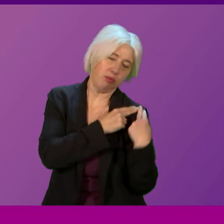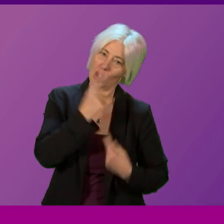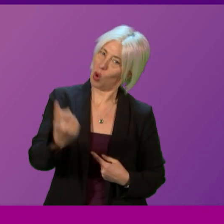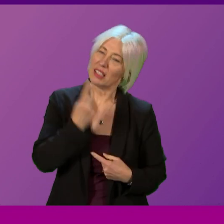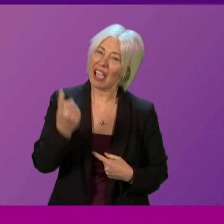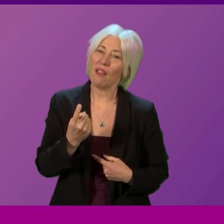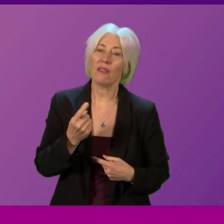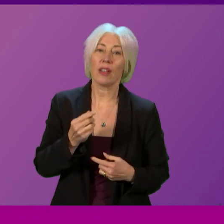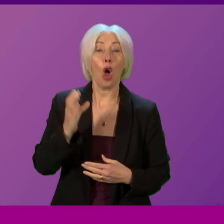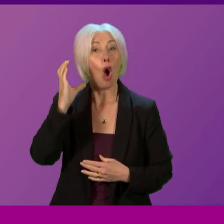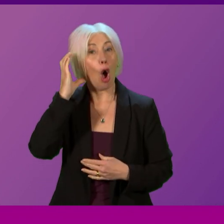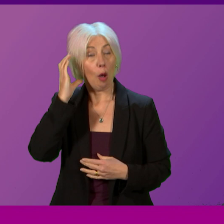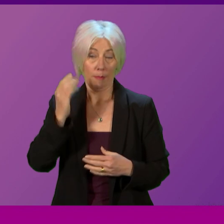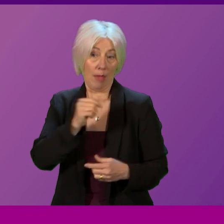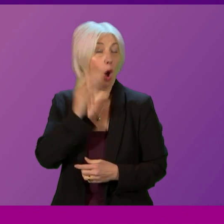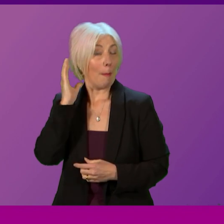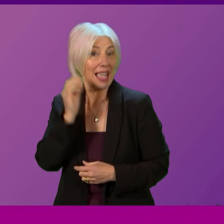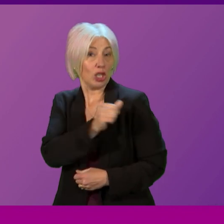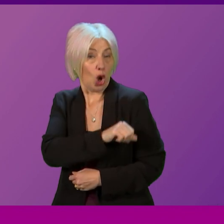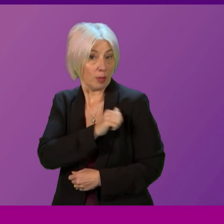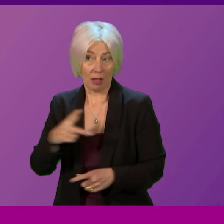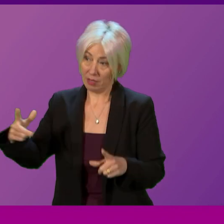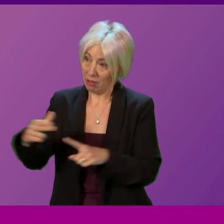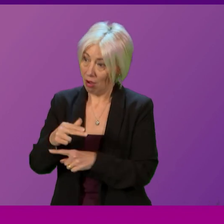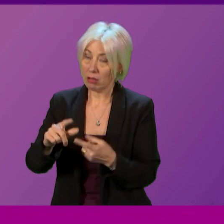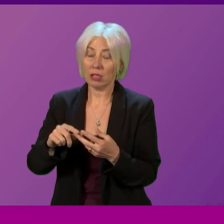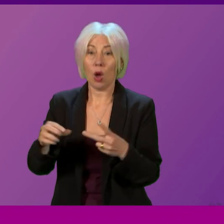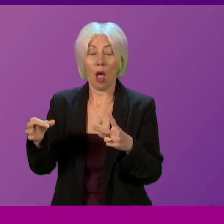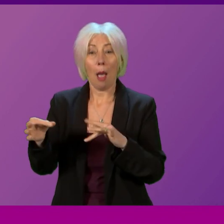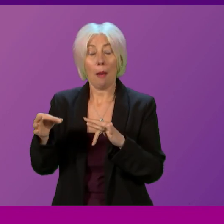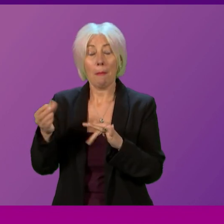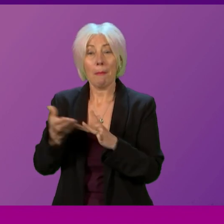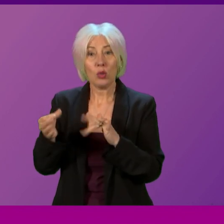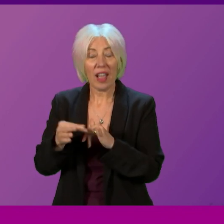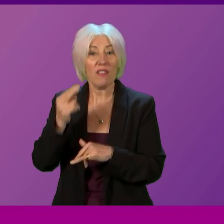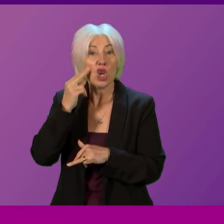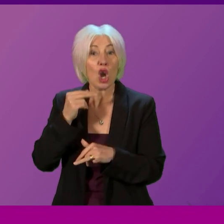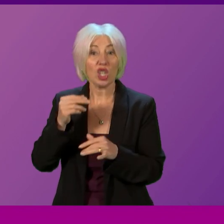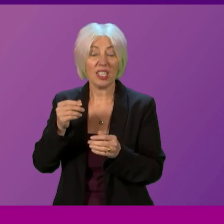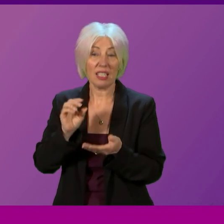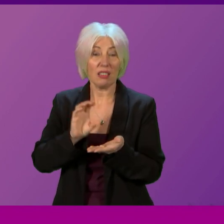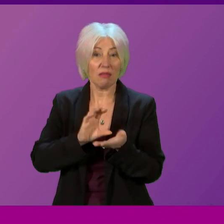Hospital beds have been cut, and nursing and midwifery training places have been cut. There are record long waits in accident and emergency.